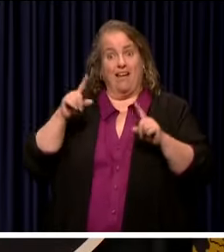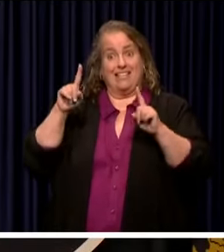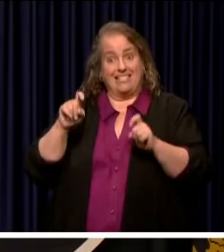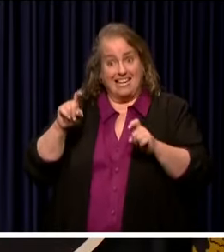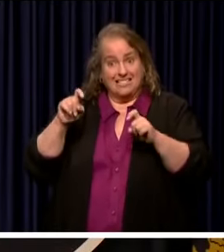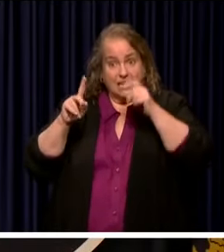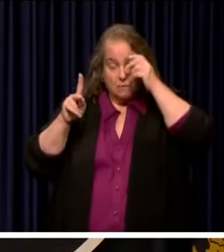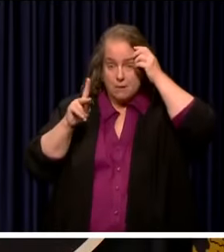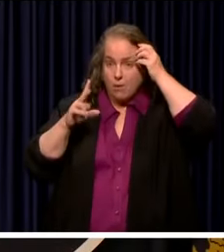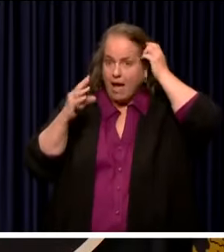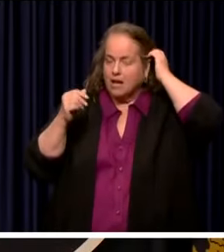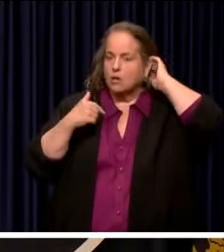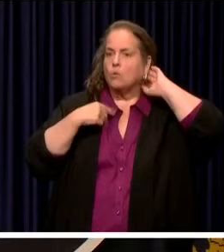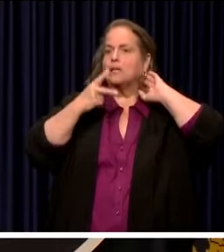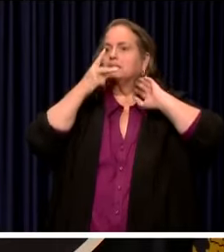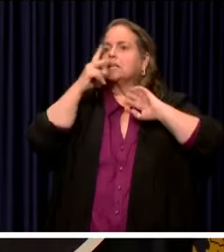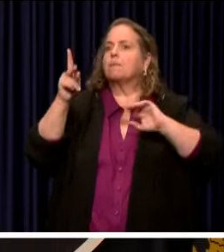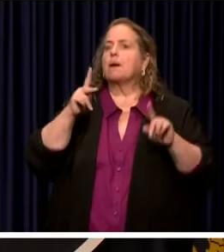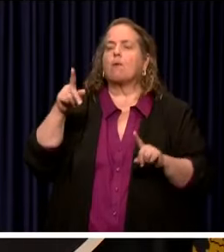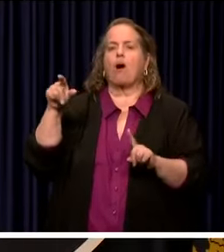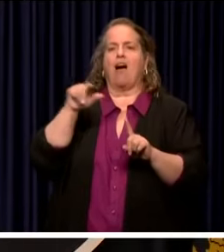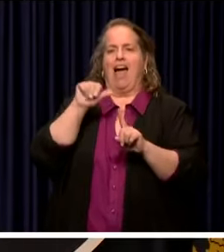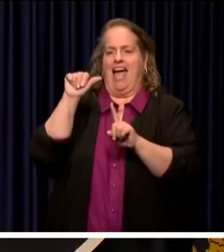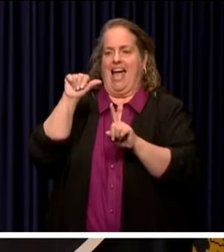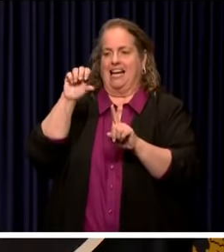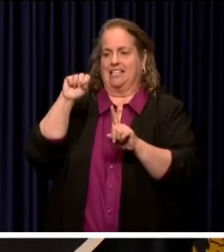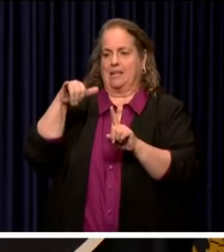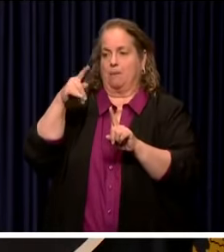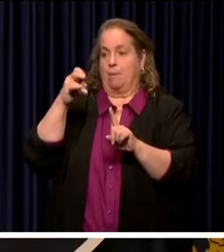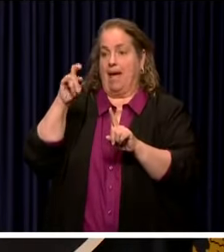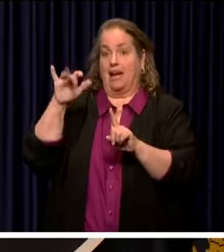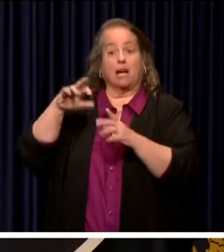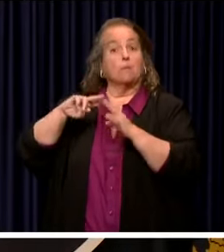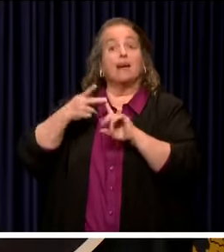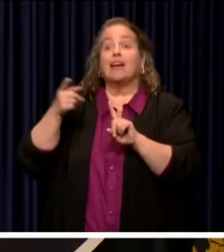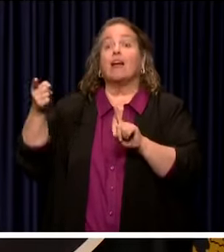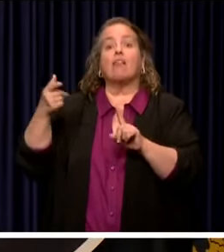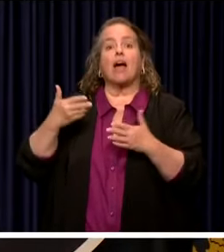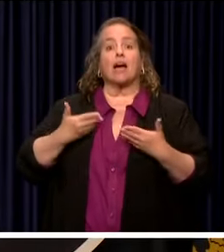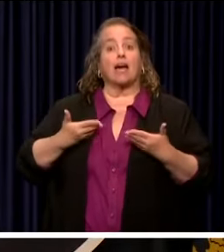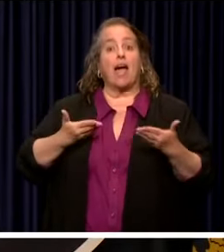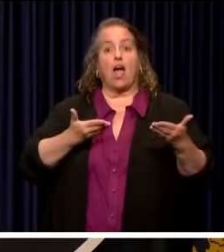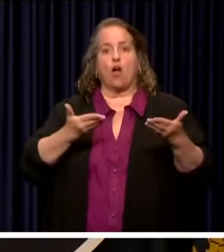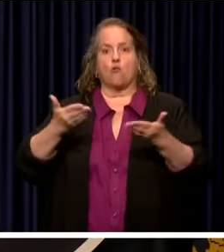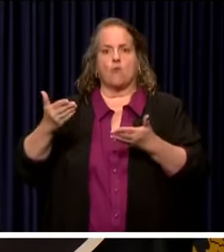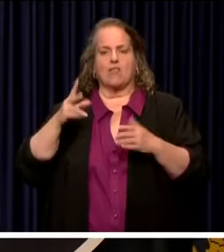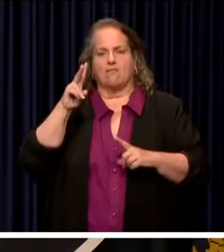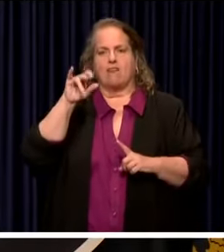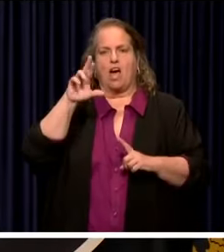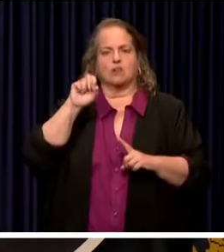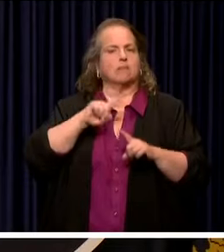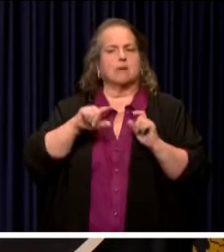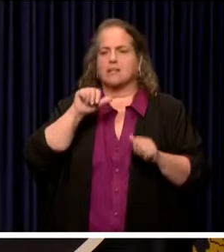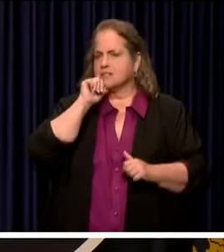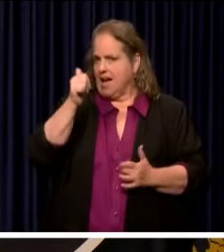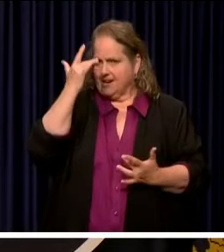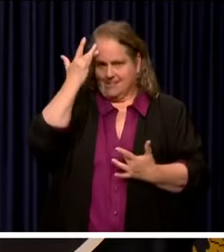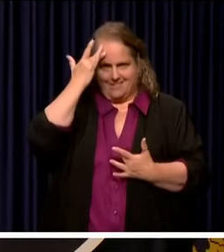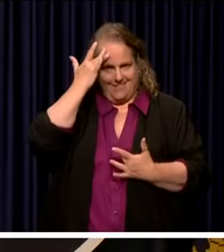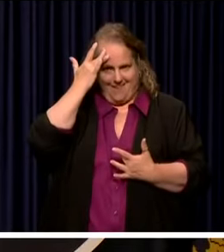TIME, AND THAT MAKES THE DATA DIFFICULT EVEN ON THAT END. ANOTHER STATE'S PUBLIC HEALTH